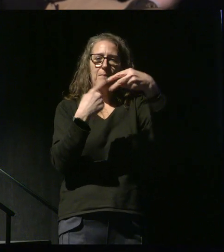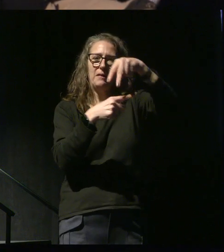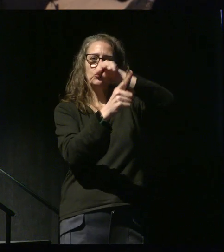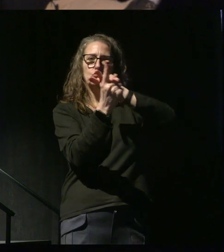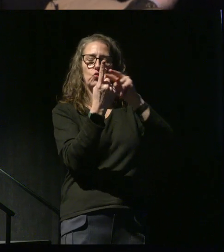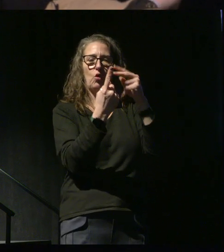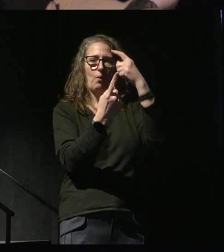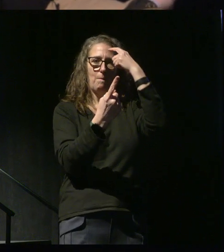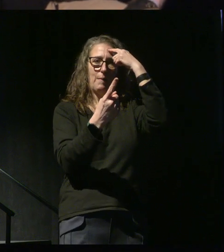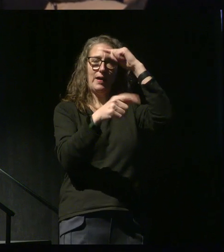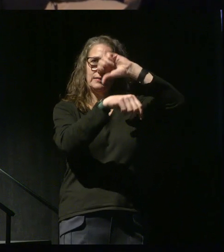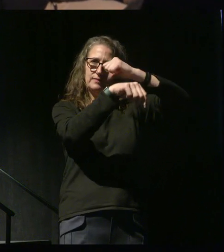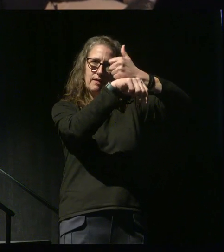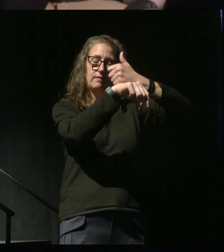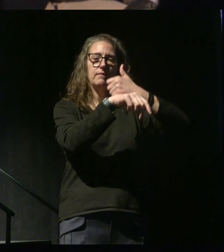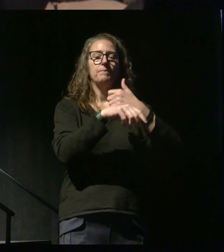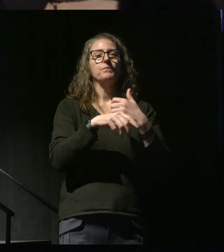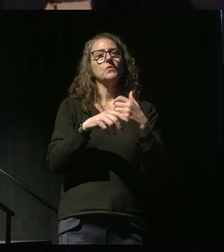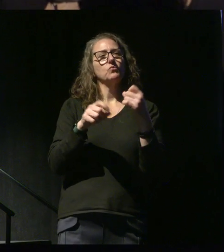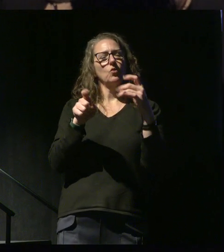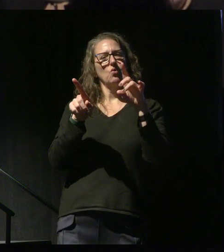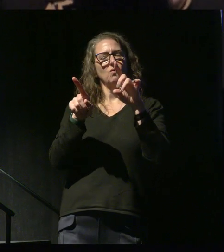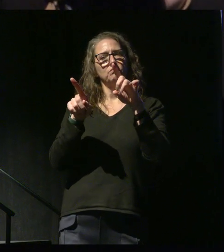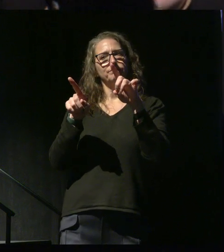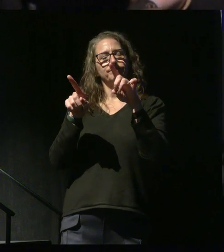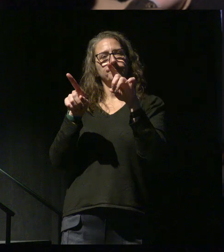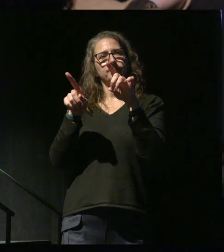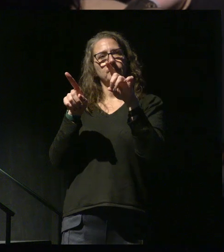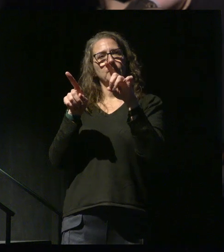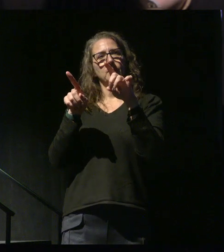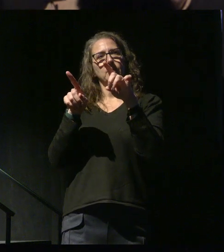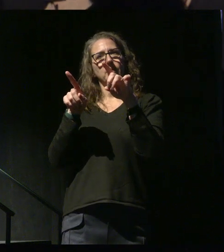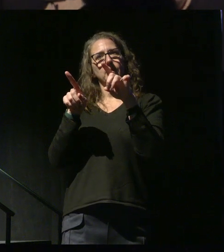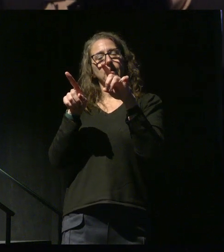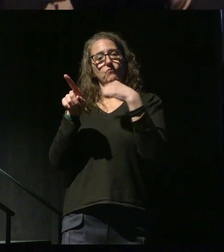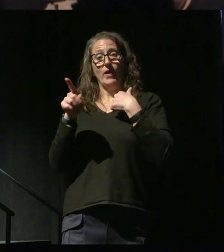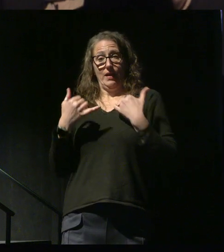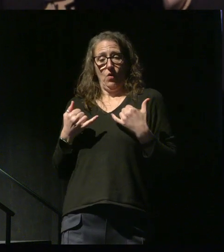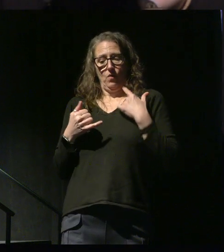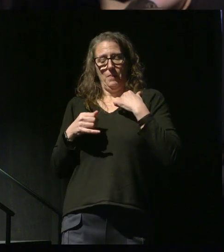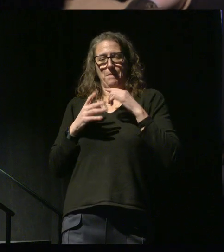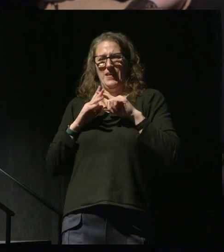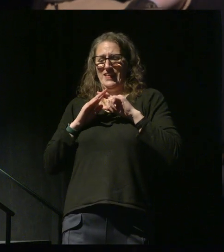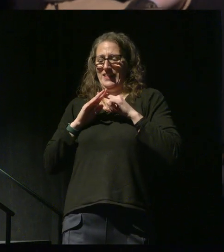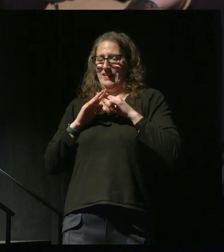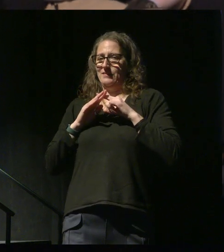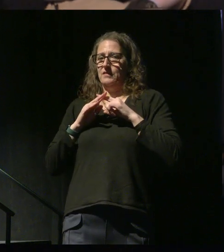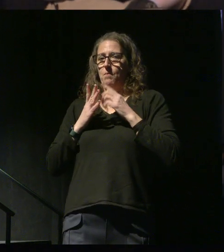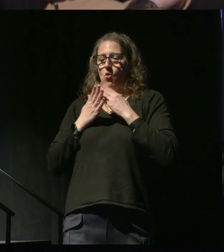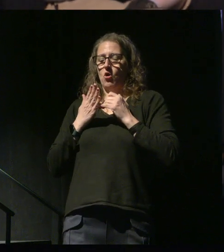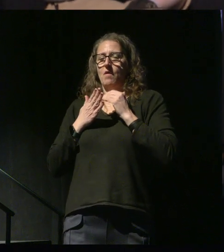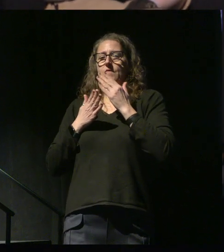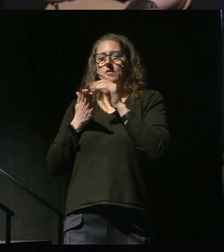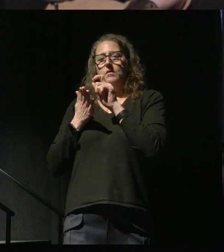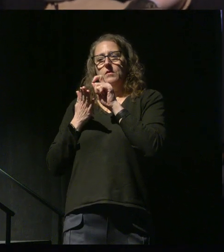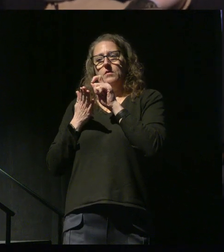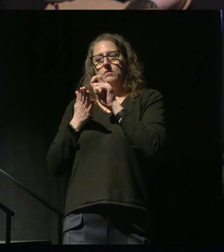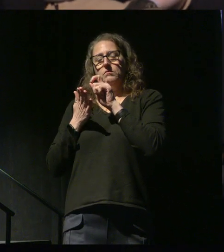And just as you know I am in the very early stages of working on another nonfiction manuscript.